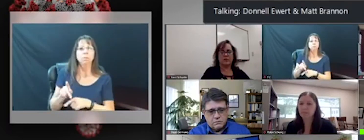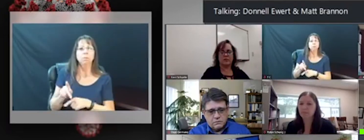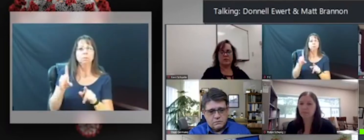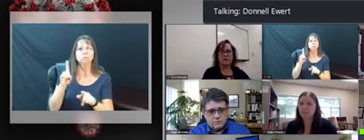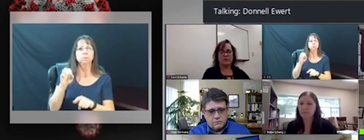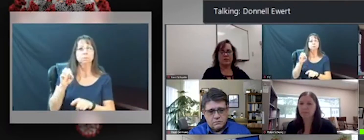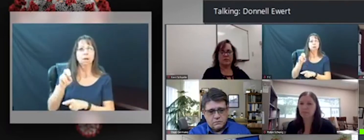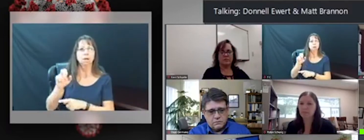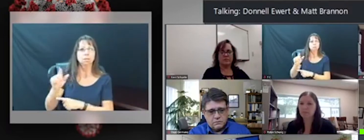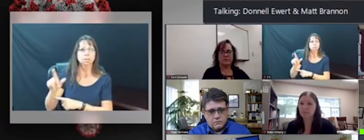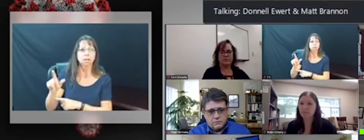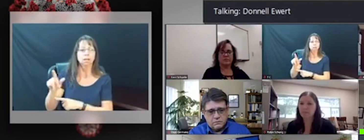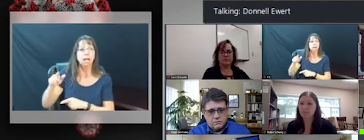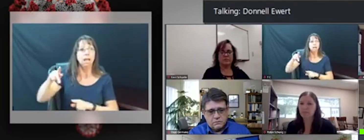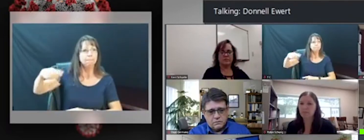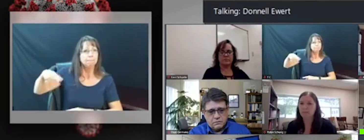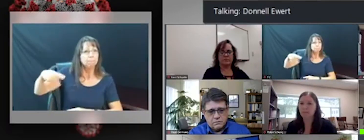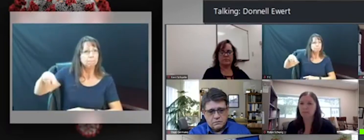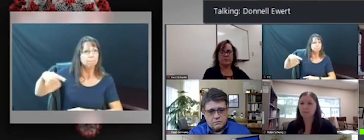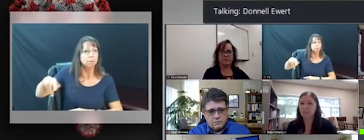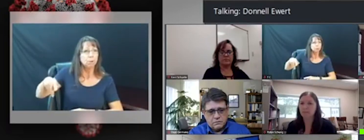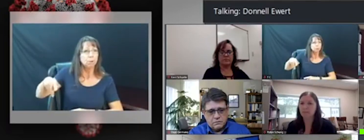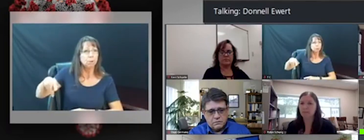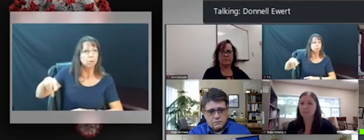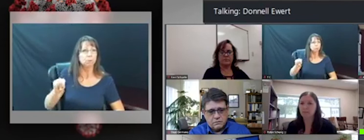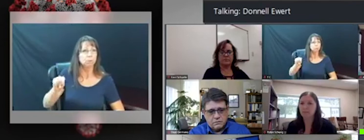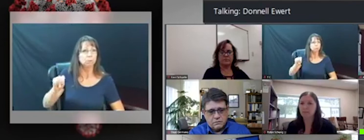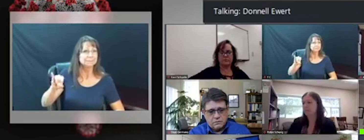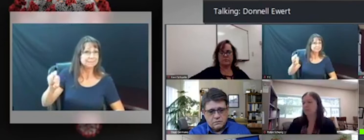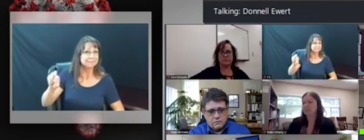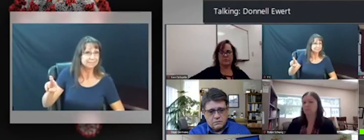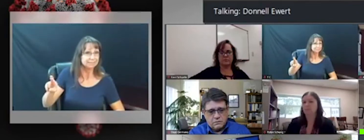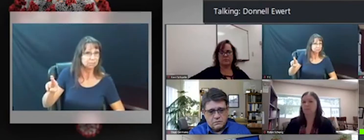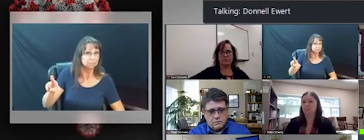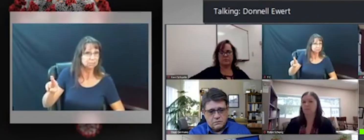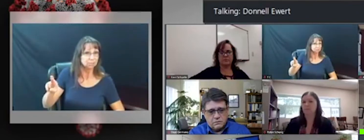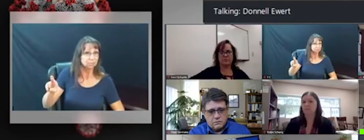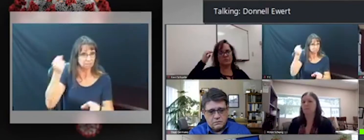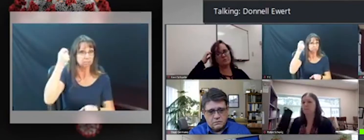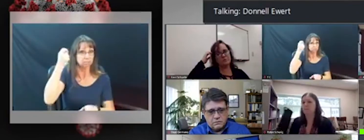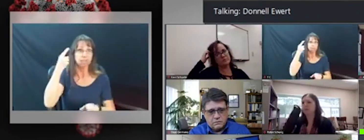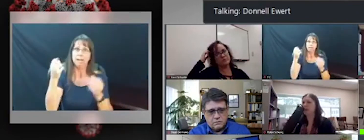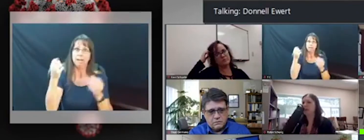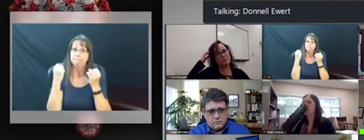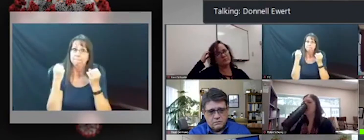is where a lot of counties have been around the state. Some are still there and it is effective